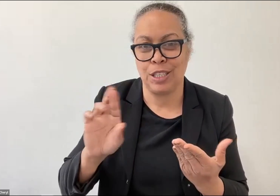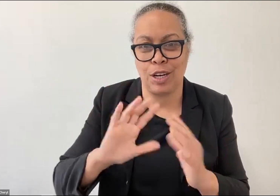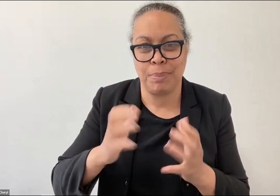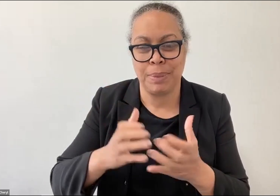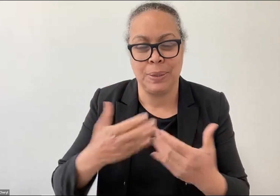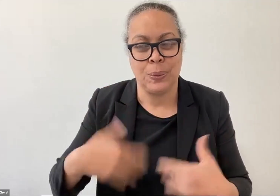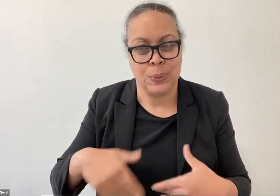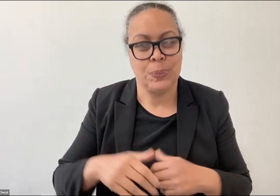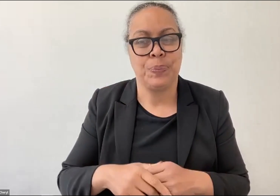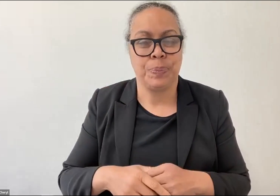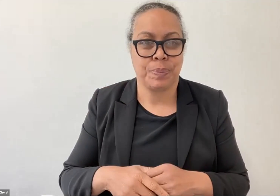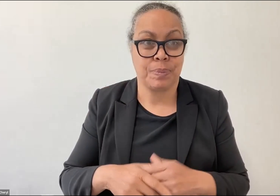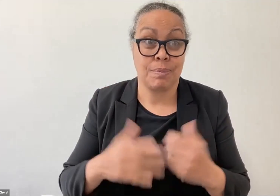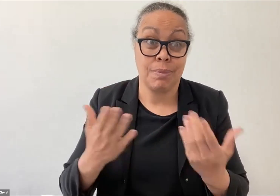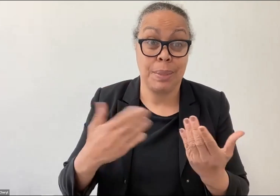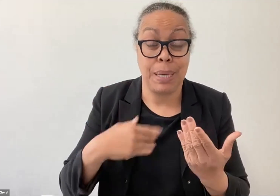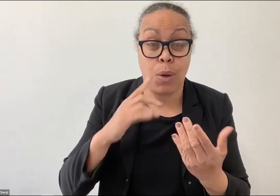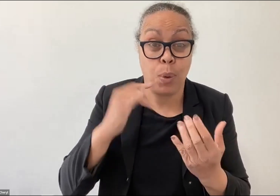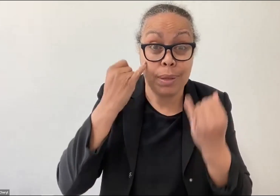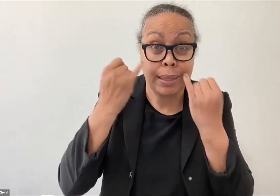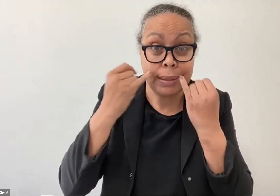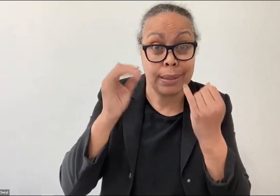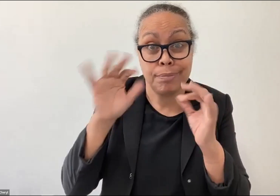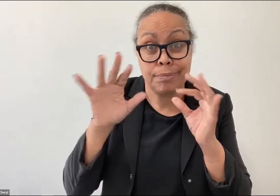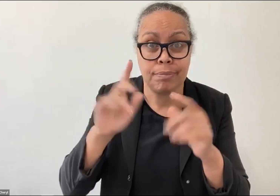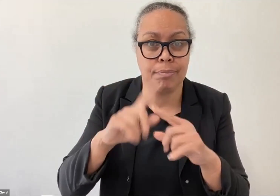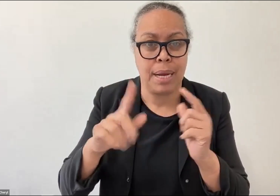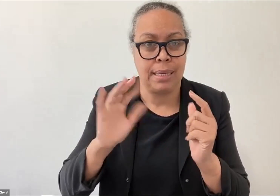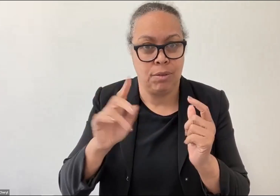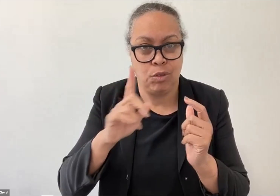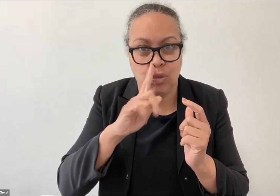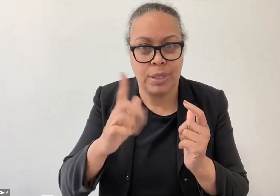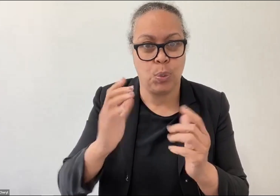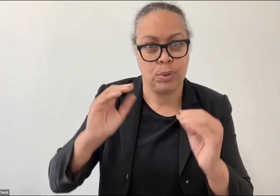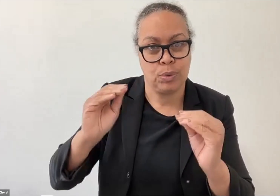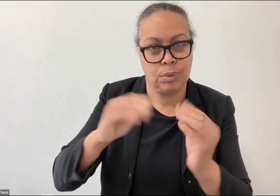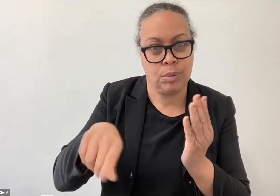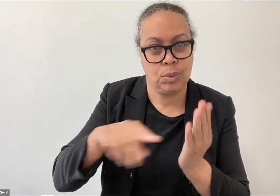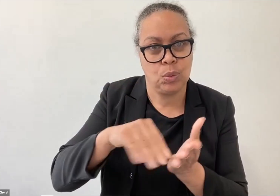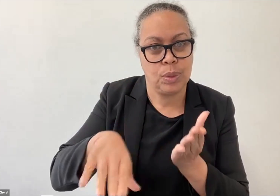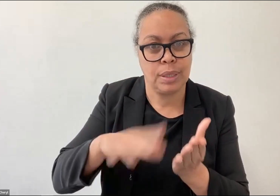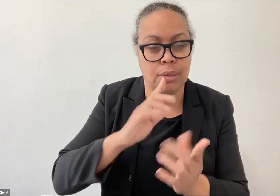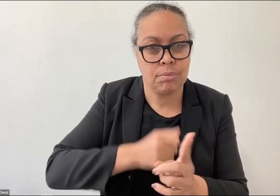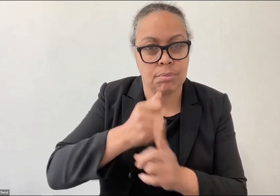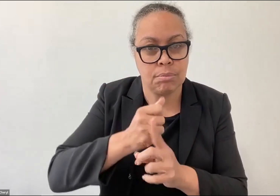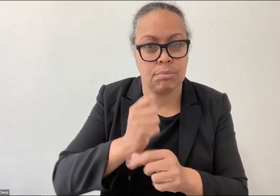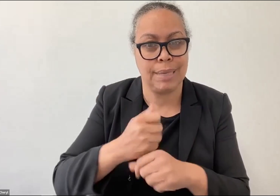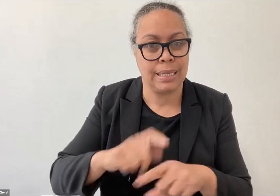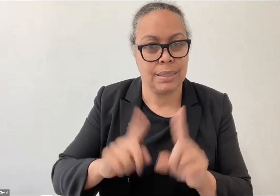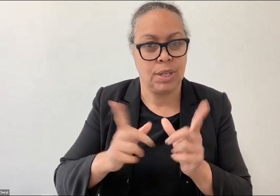Committee. So I might come up with ideas but if I know if i'm going to really educate students and make a difference.